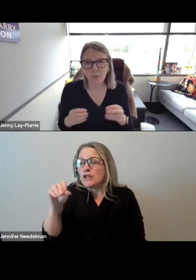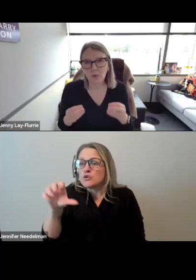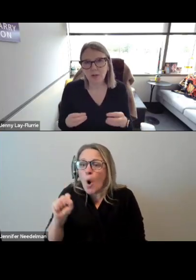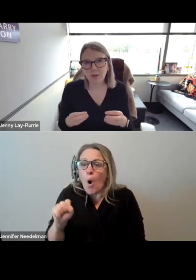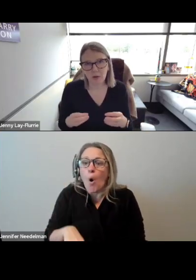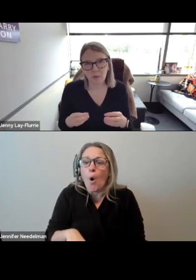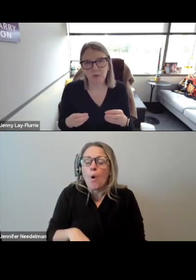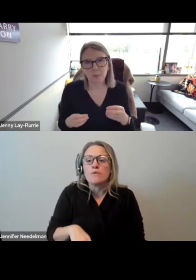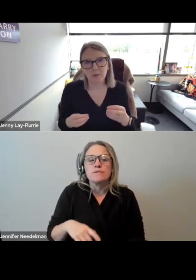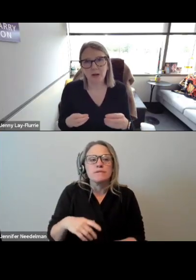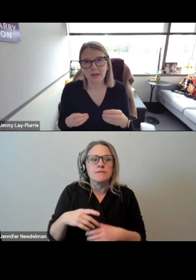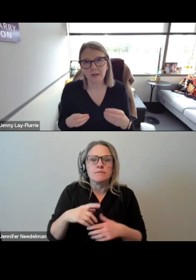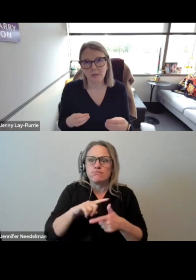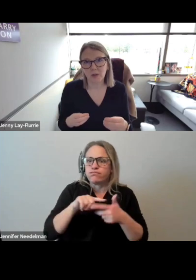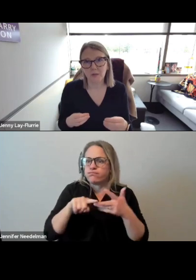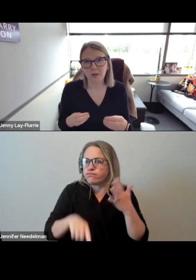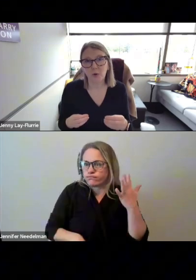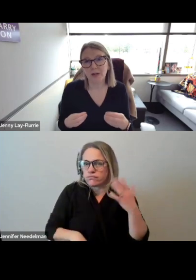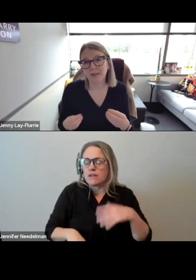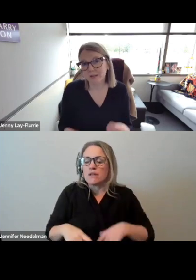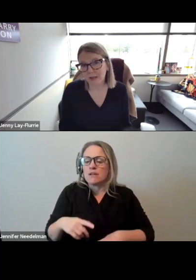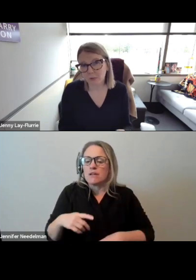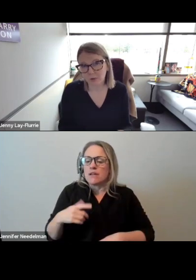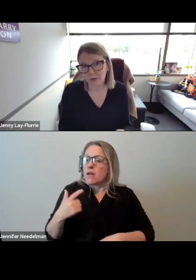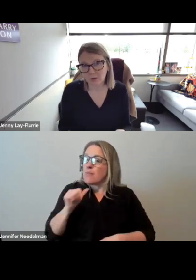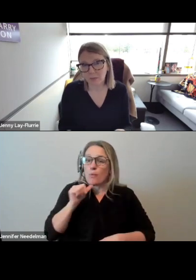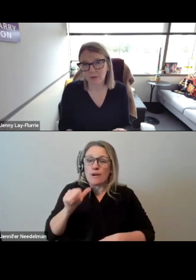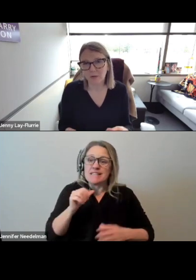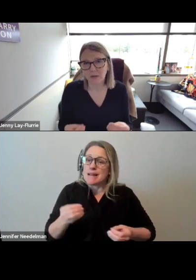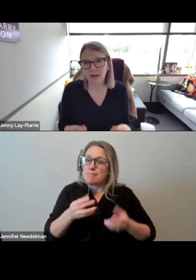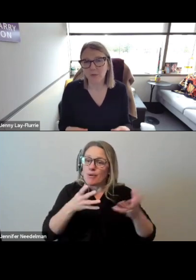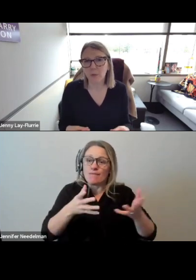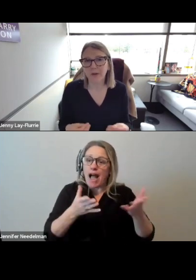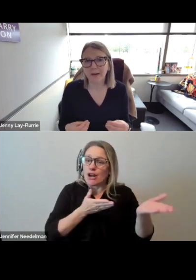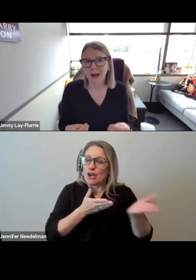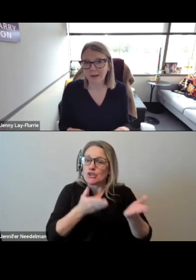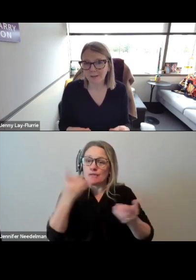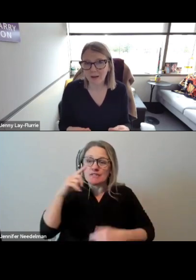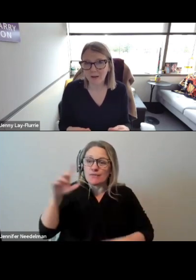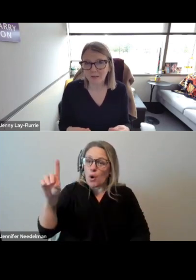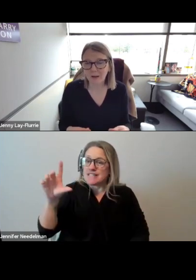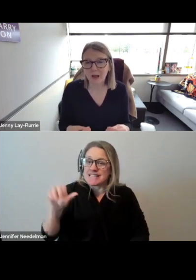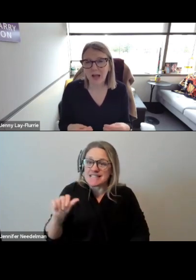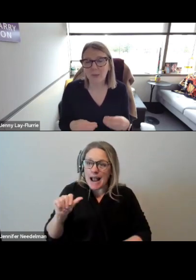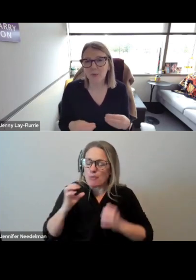But what we weren't doing was providing a service for our disabled customers that everyone could access